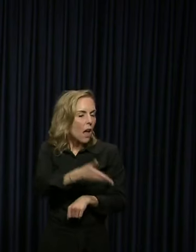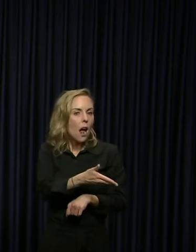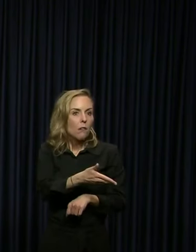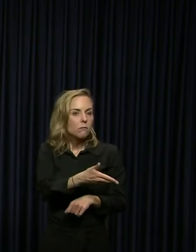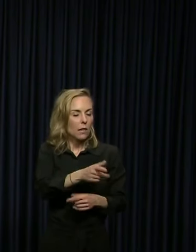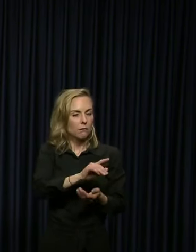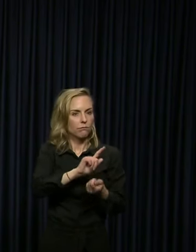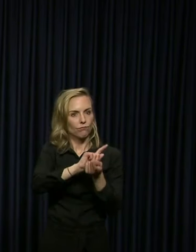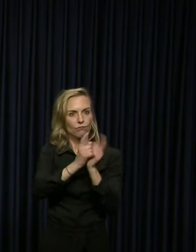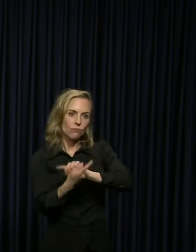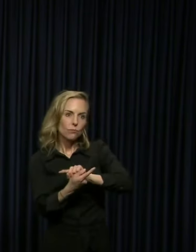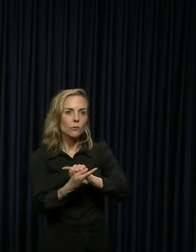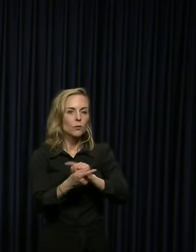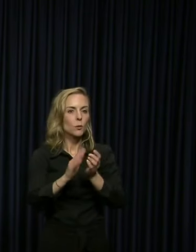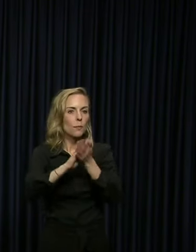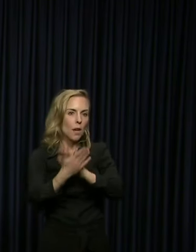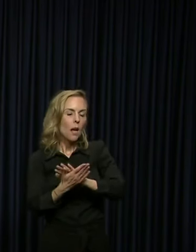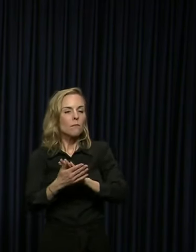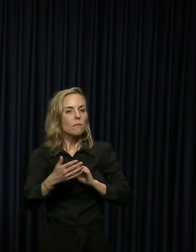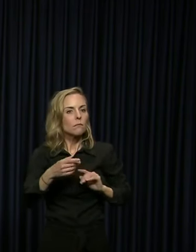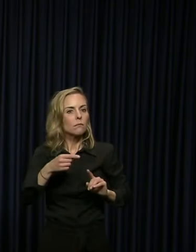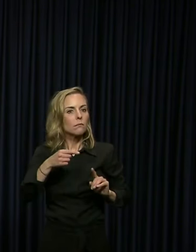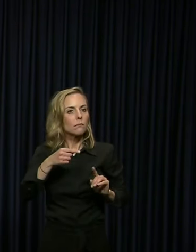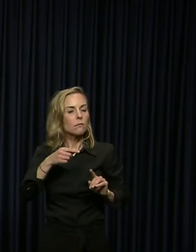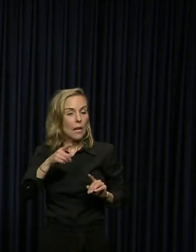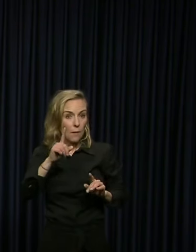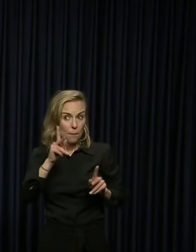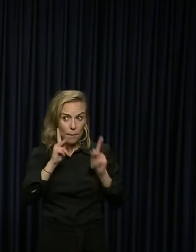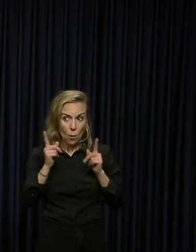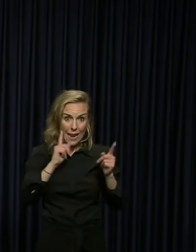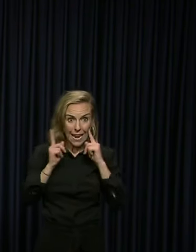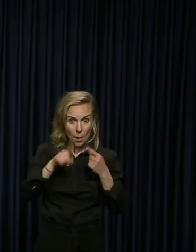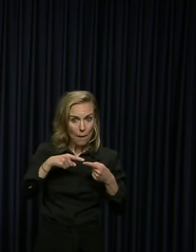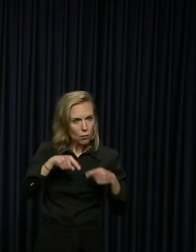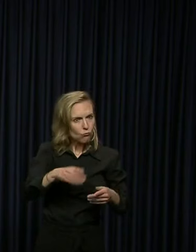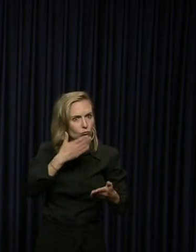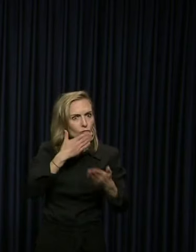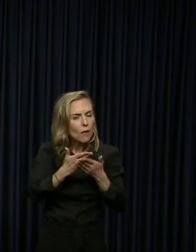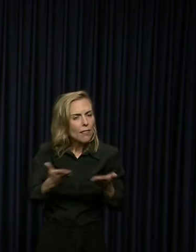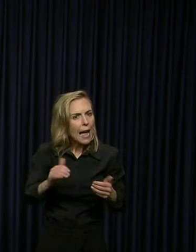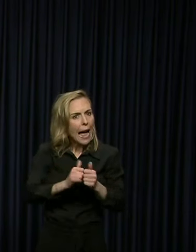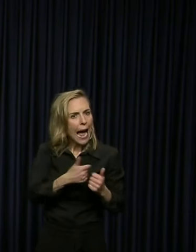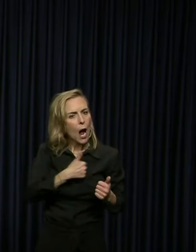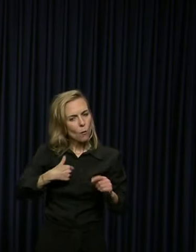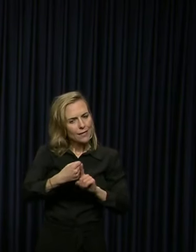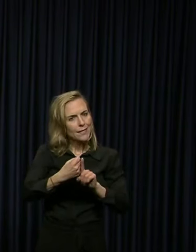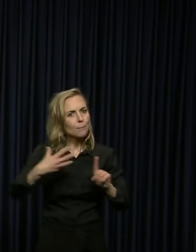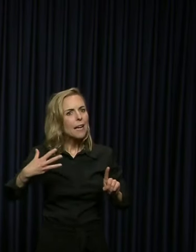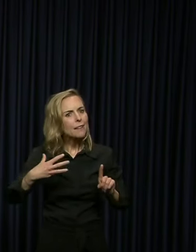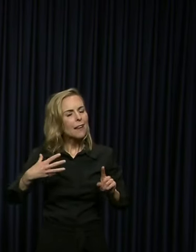WE'VE ASKED THE FEDERAL GOVERNMENT FOR A WAIVER FROM THOSE REQUIREMENTS, AND WE ARE